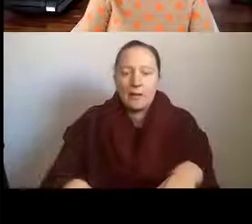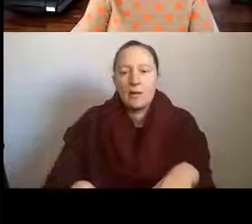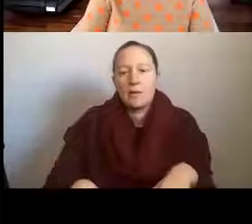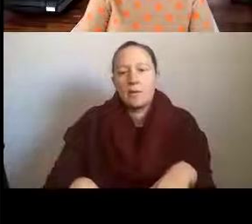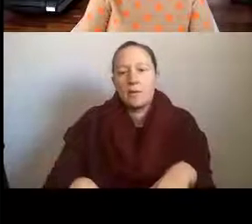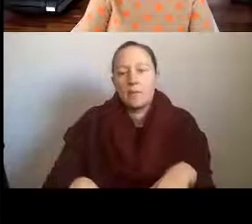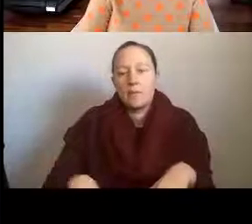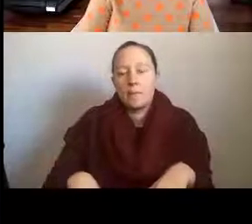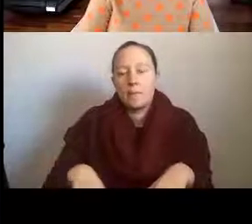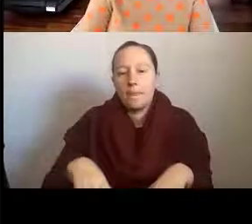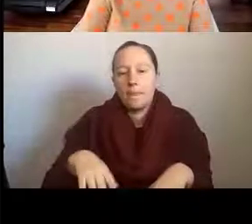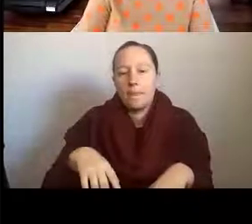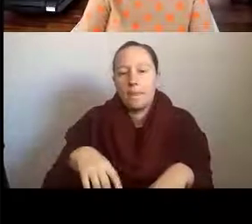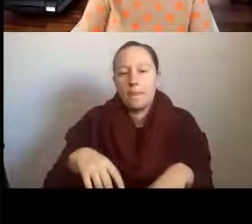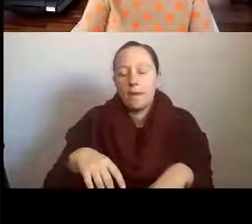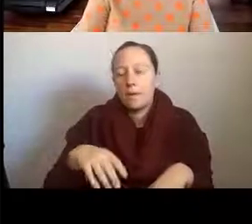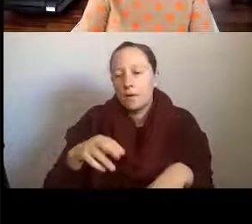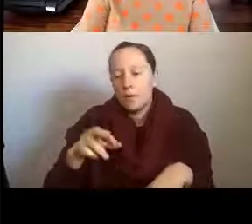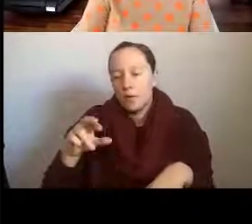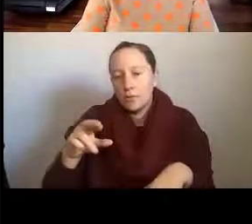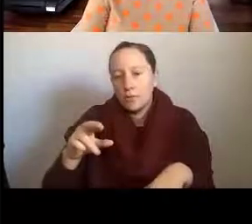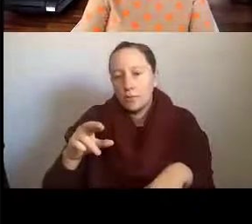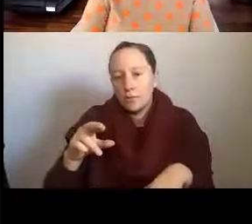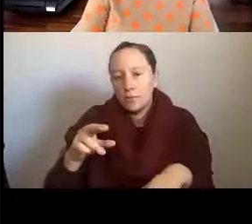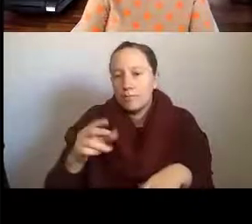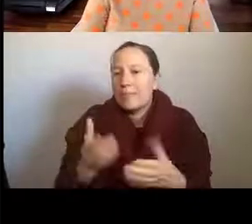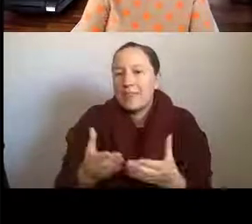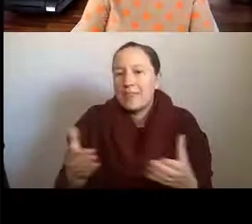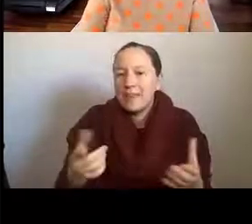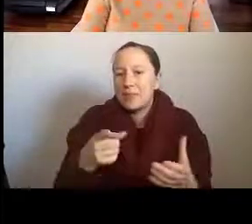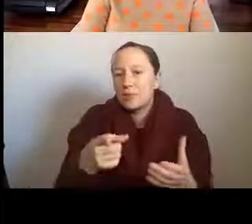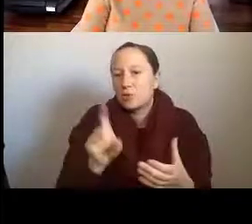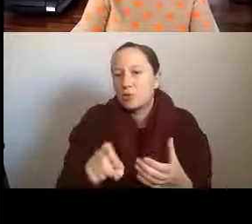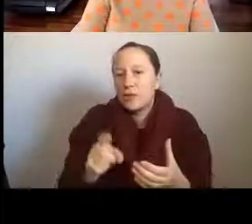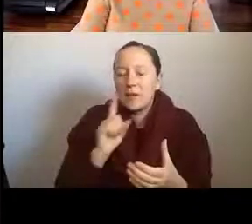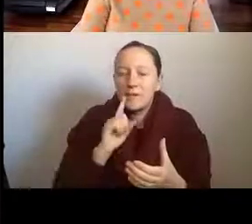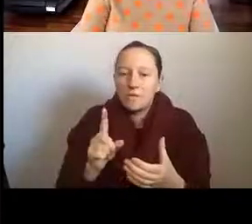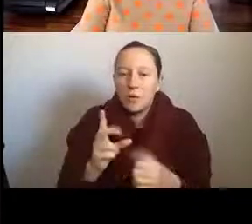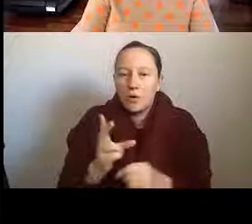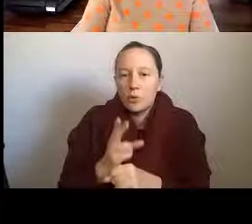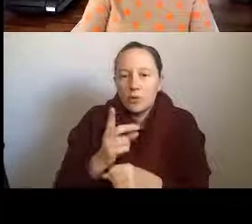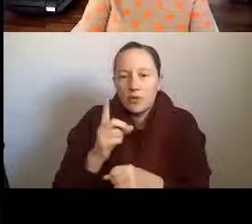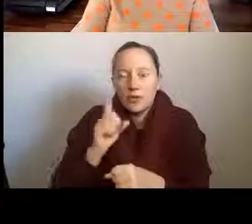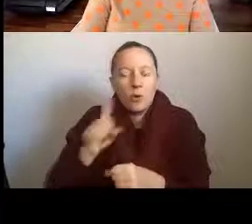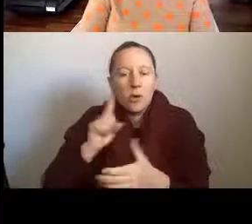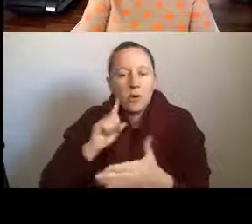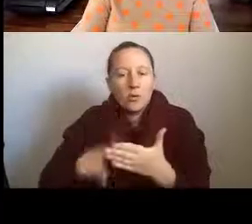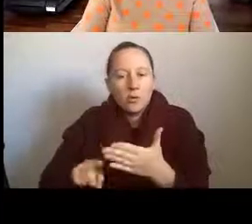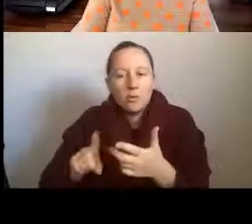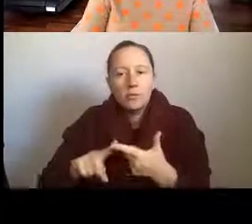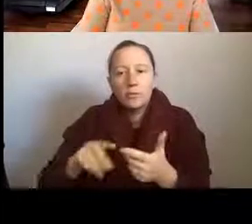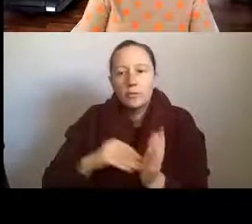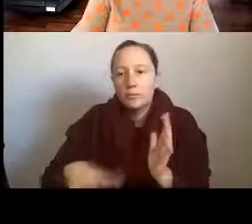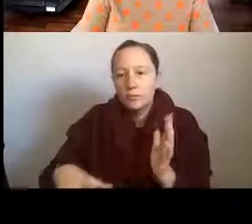and consumables for your research, student wages, helping to pay collaborators, and travel.